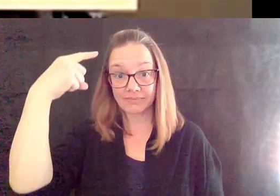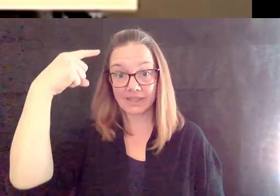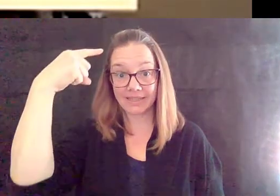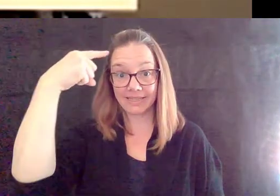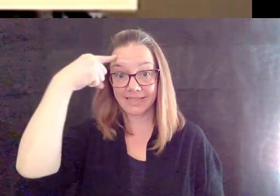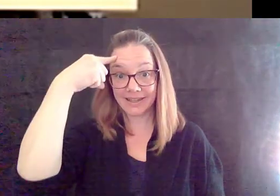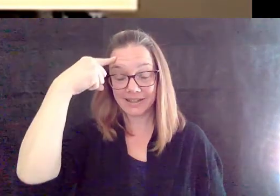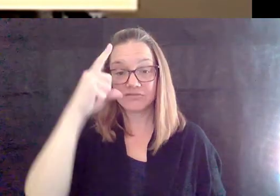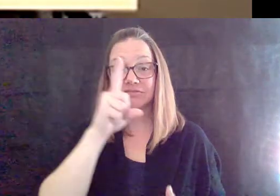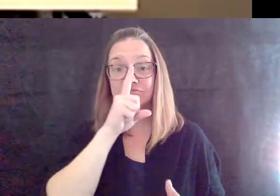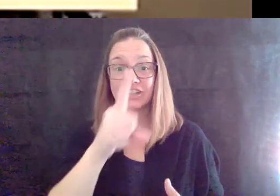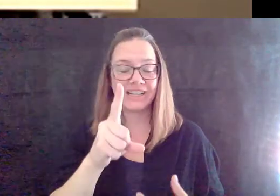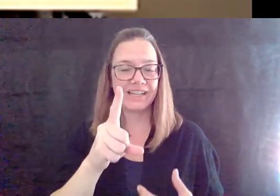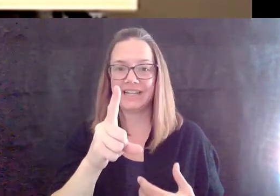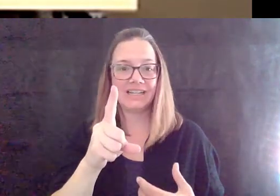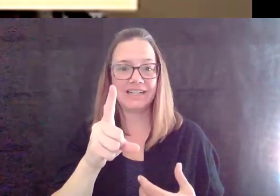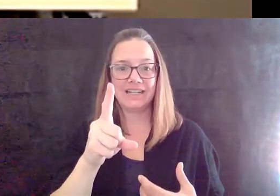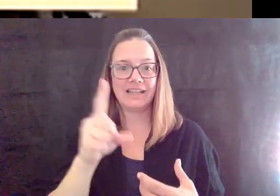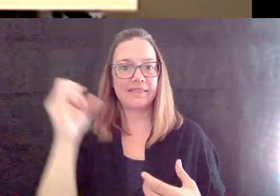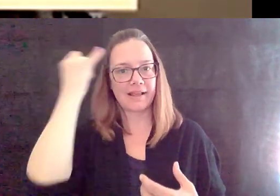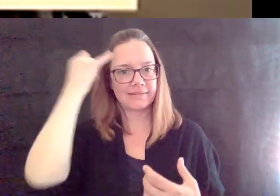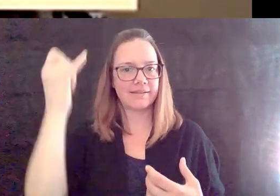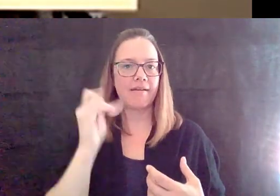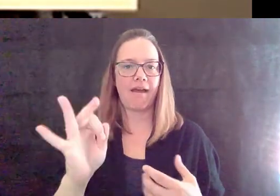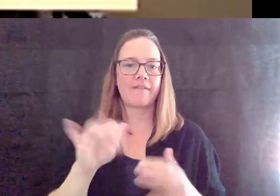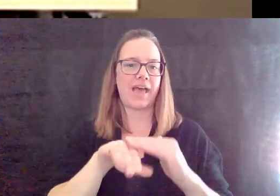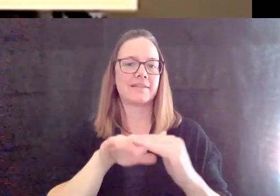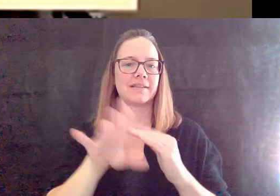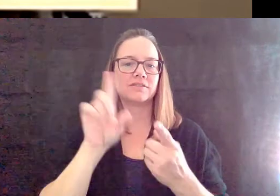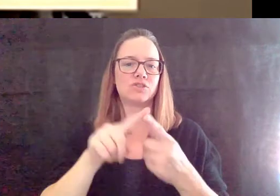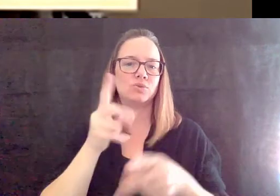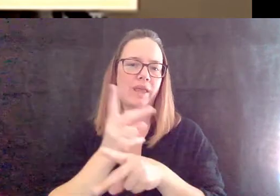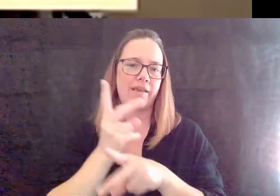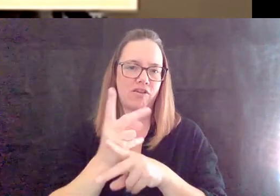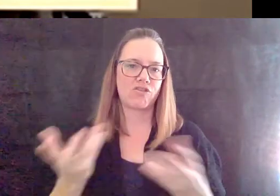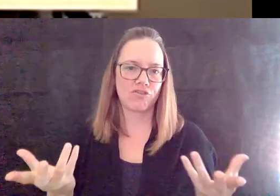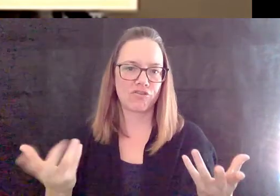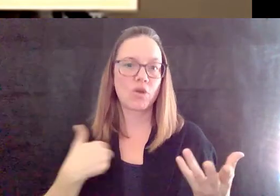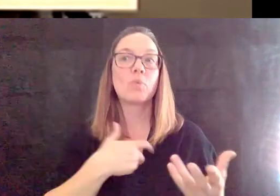I think, broadly, it's just sort of access to care, right. We know that we have to make it easy.